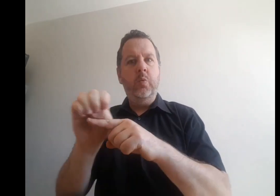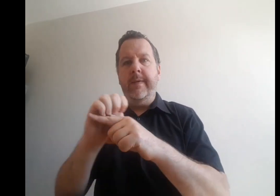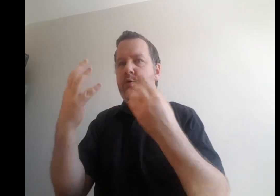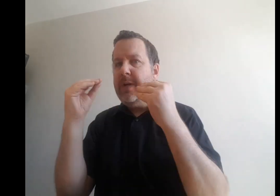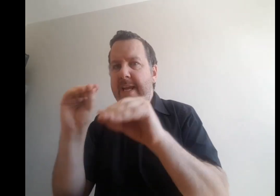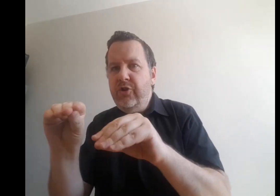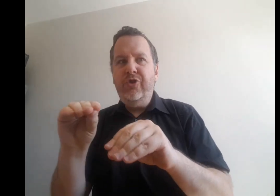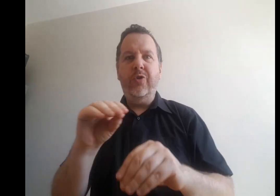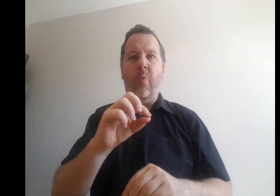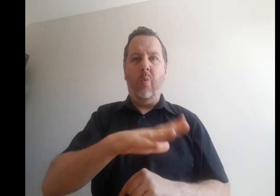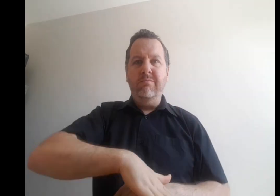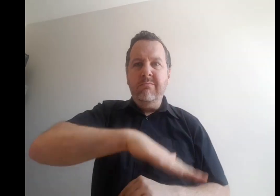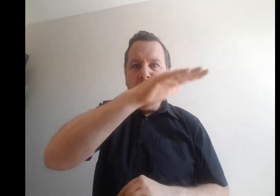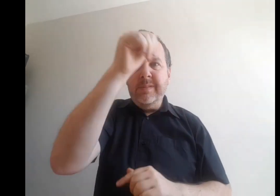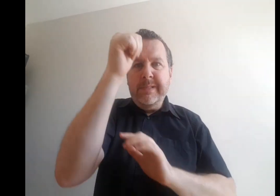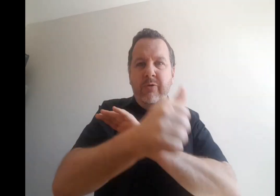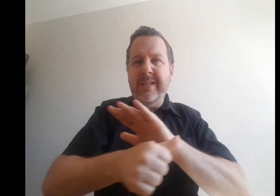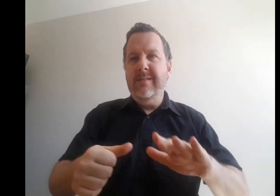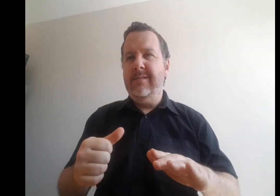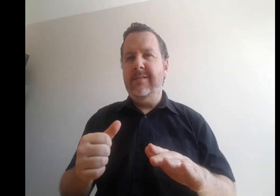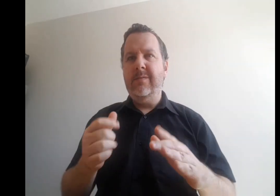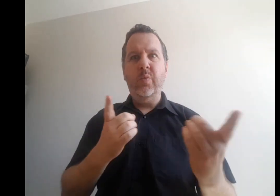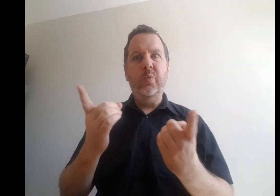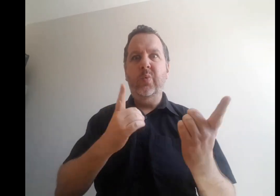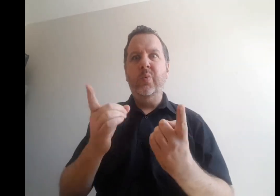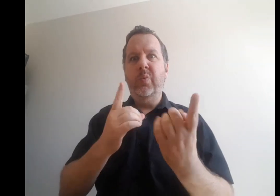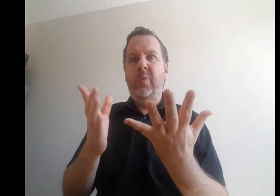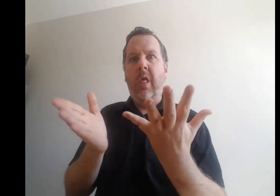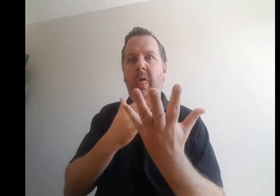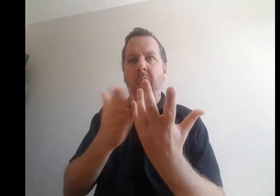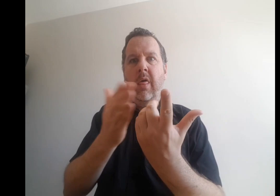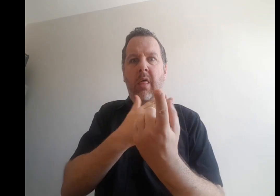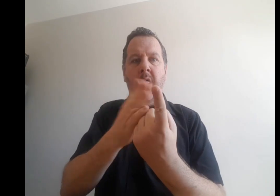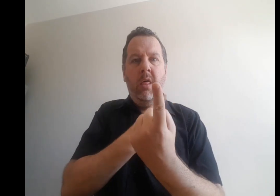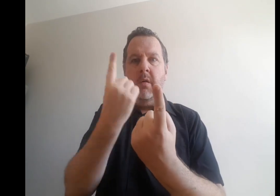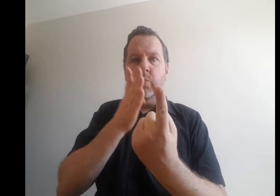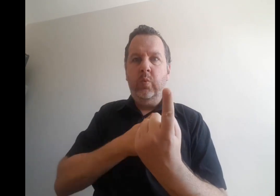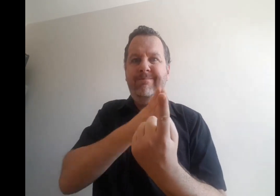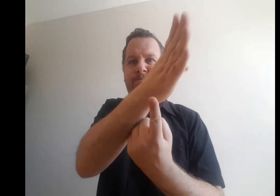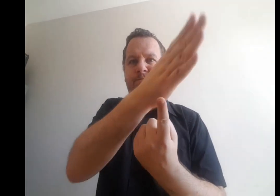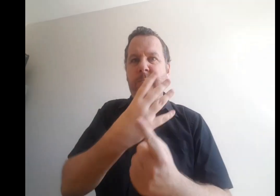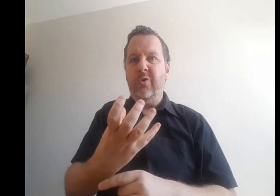or because of the lack of education in their childhoods - there wasn't an awful lot else for them to do.